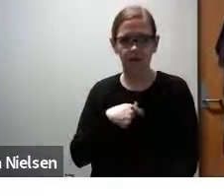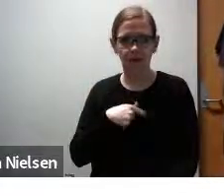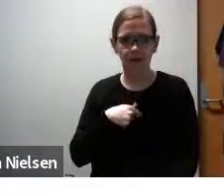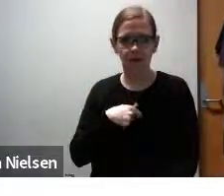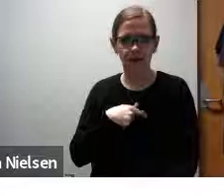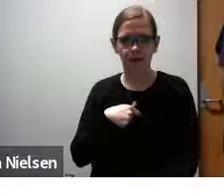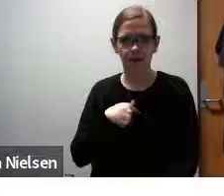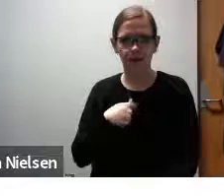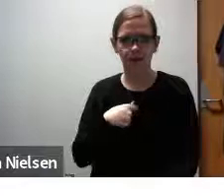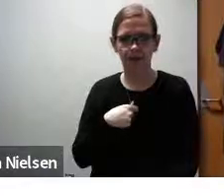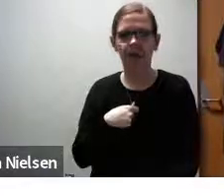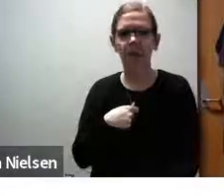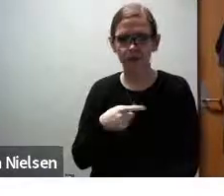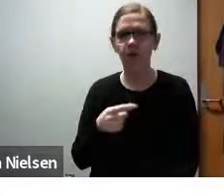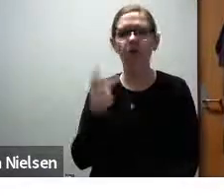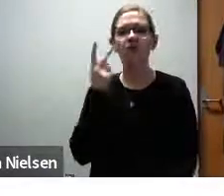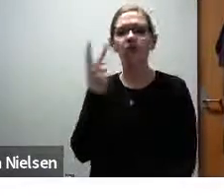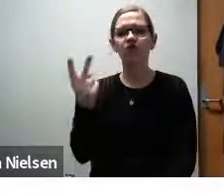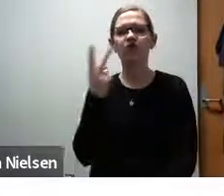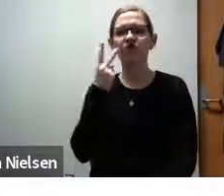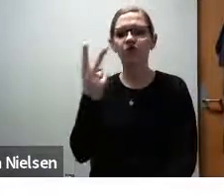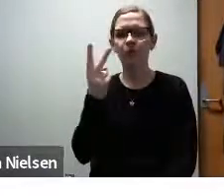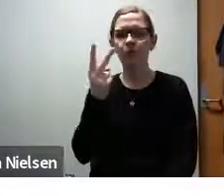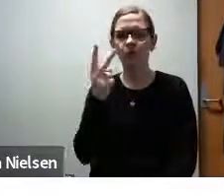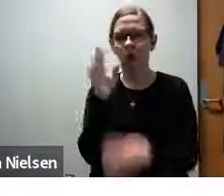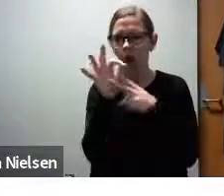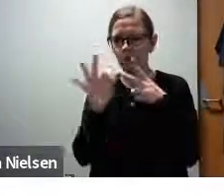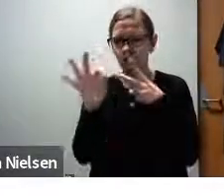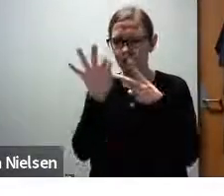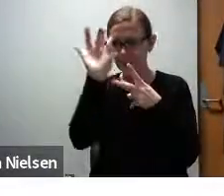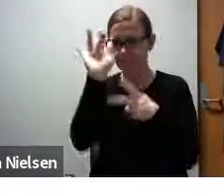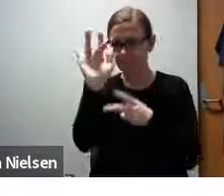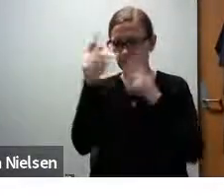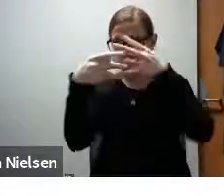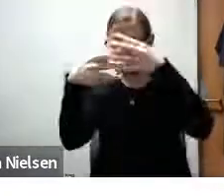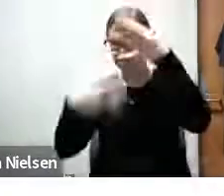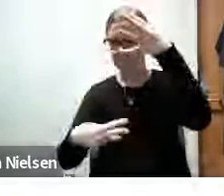So if you click on View Options. It should give you the options to draw or two tix